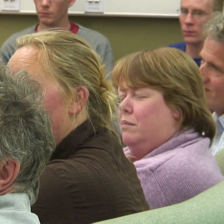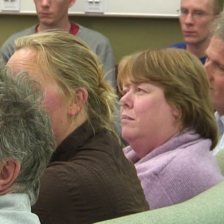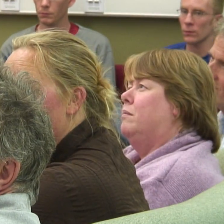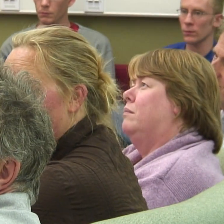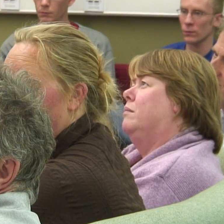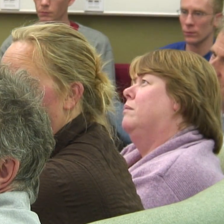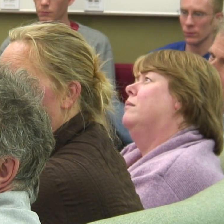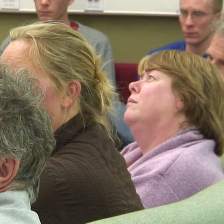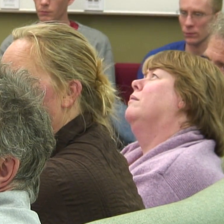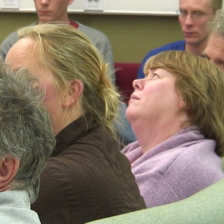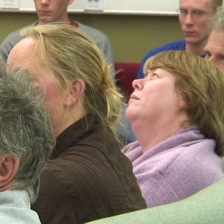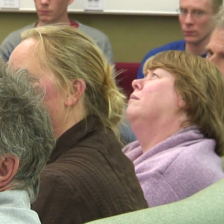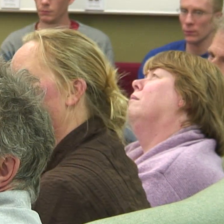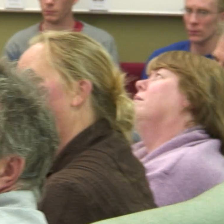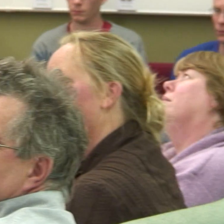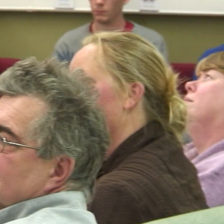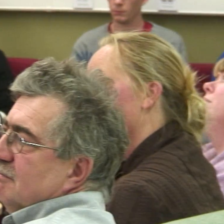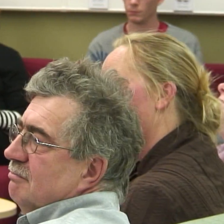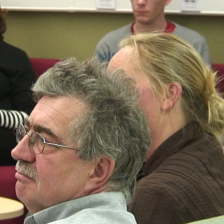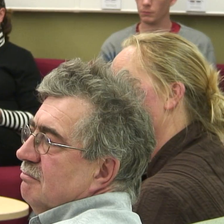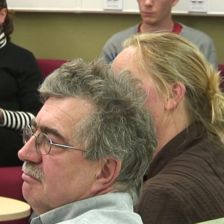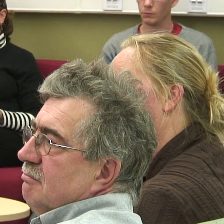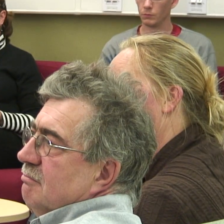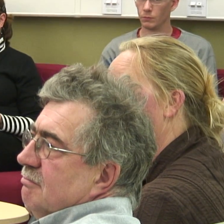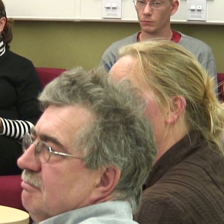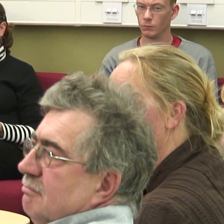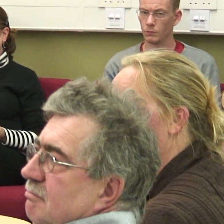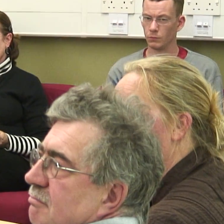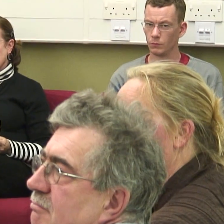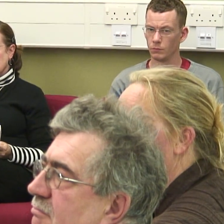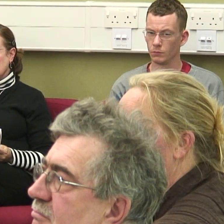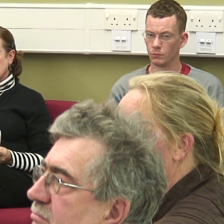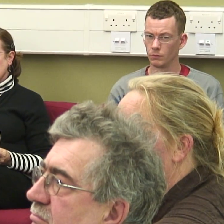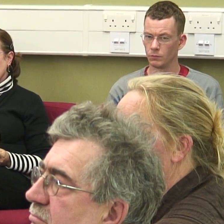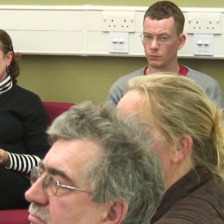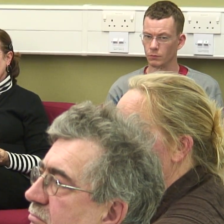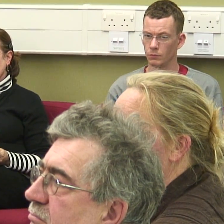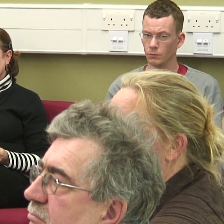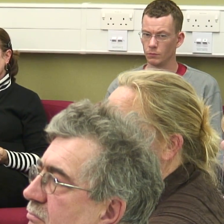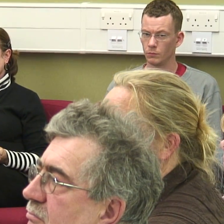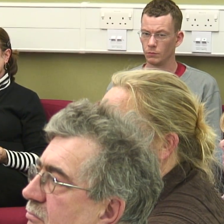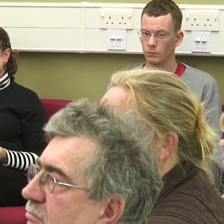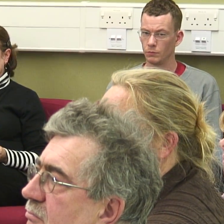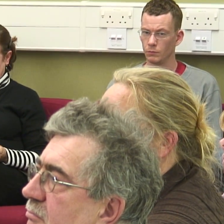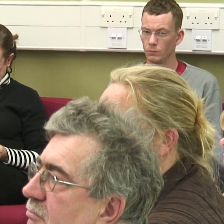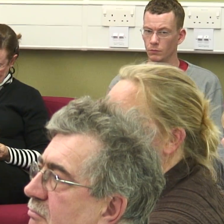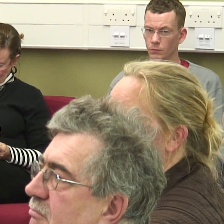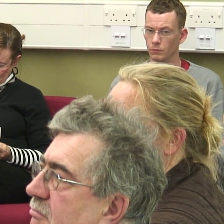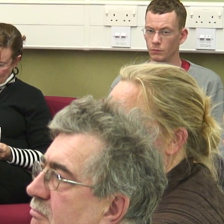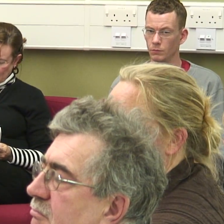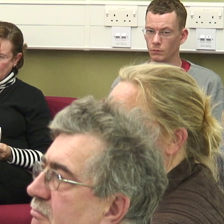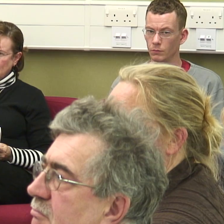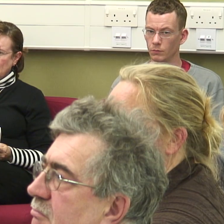favour of paternalism but I suppose I'm wondering whether there isn't in fact a place for paternalism